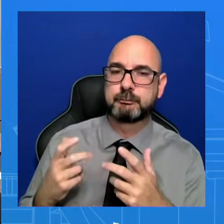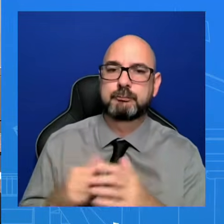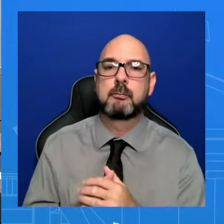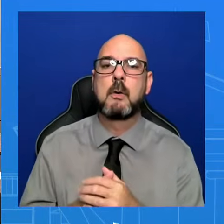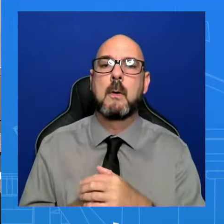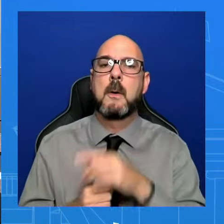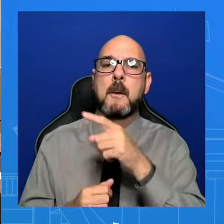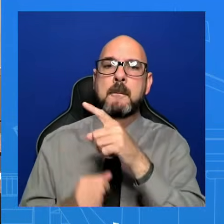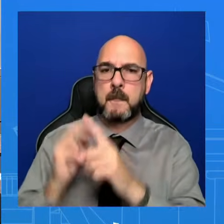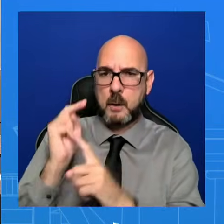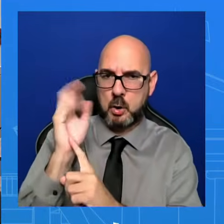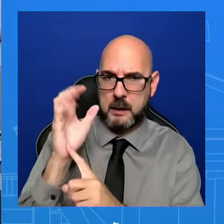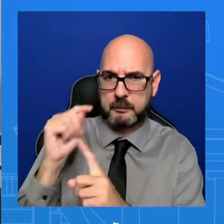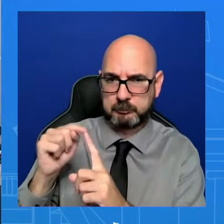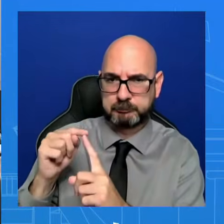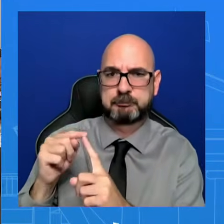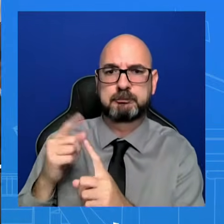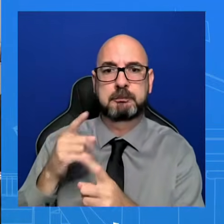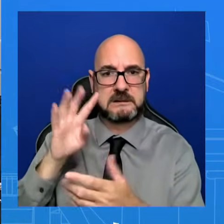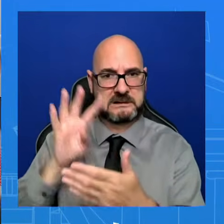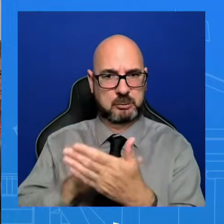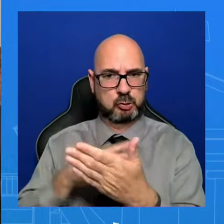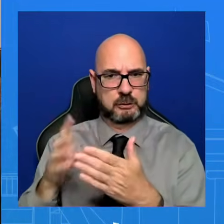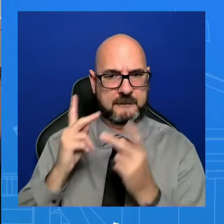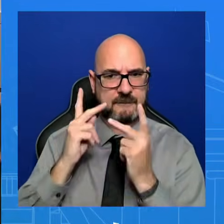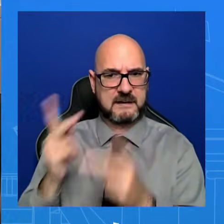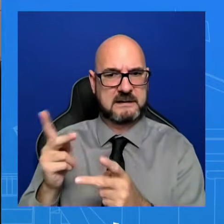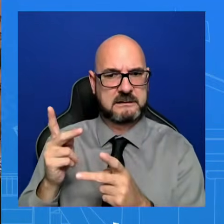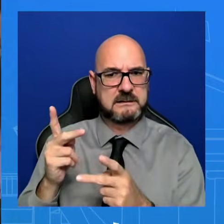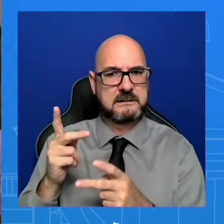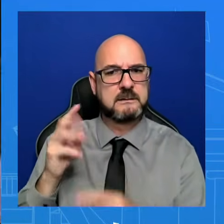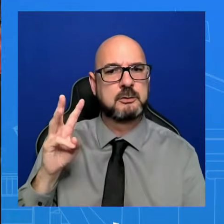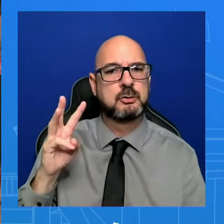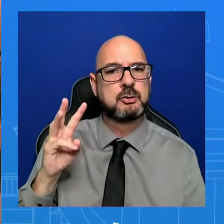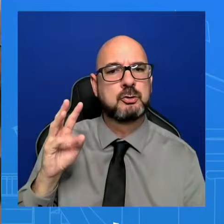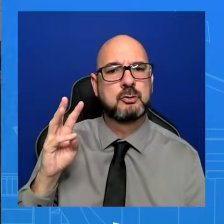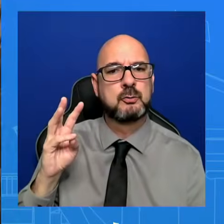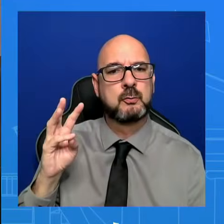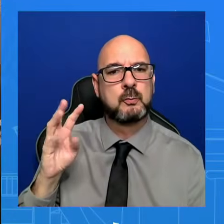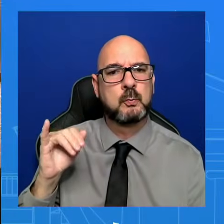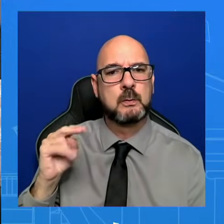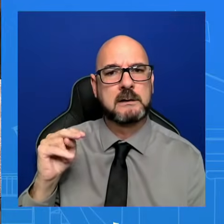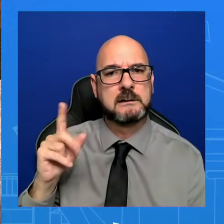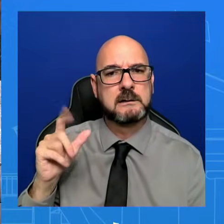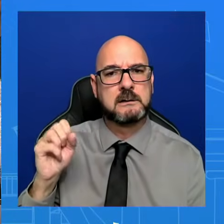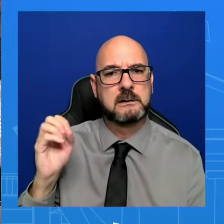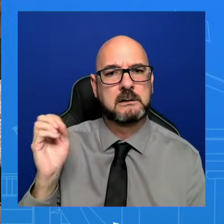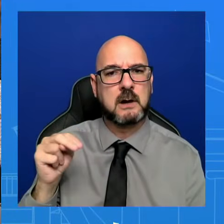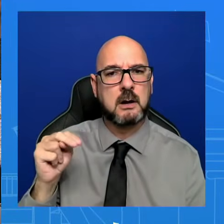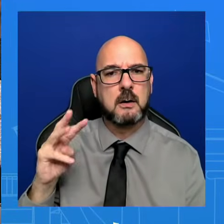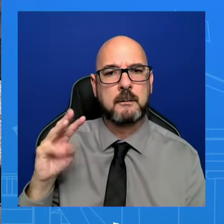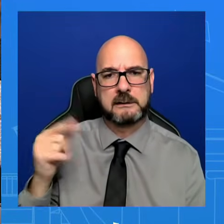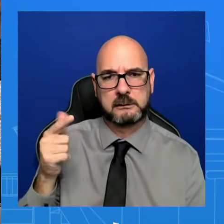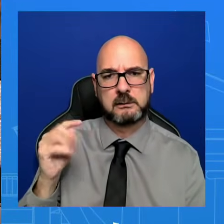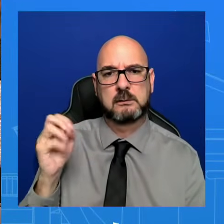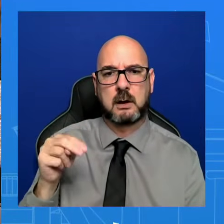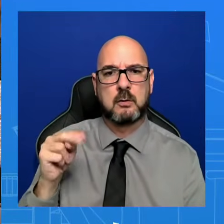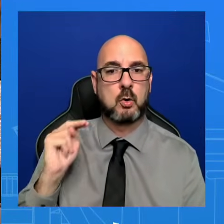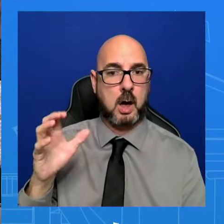is the visit to Wilmington, North Carolina. It's expected that the President will also travel to Charlotte as well. Has the President reached out